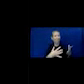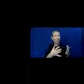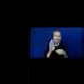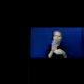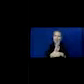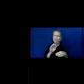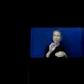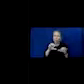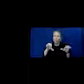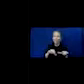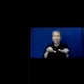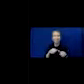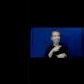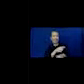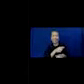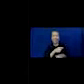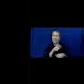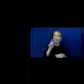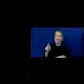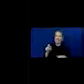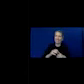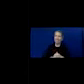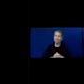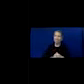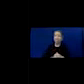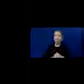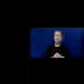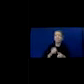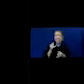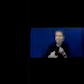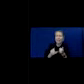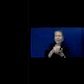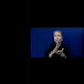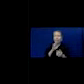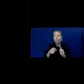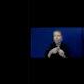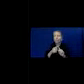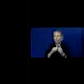The last part of the definition talks about carried out through flexible strategies, so